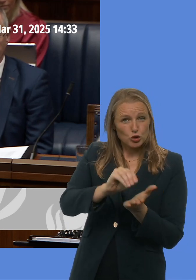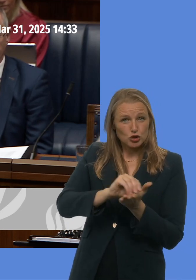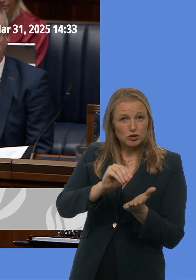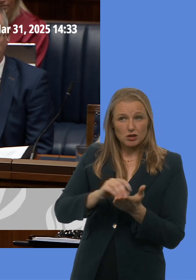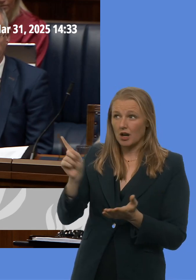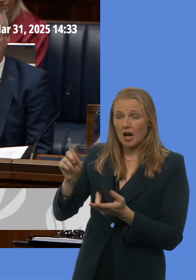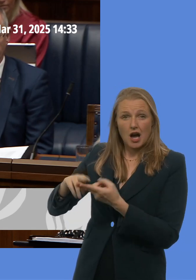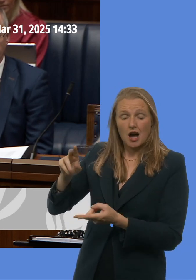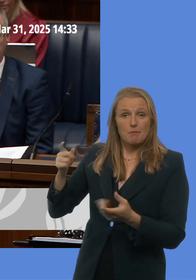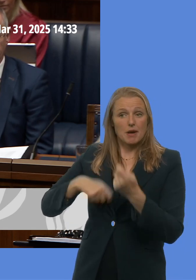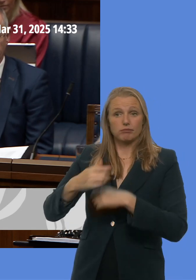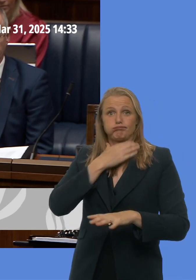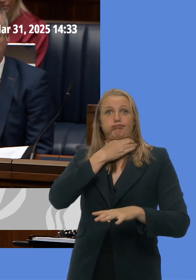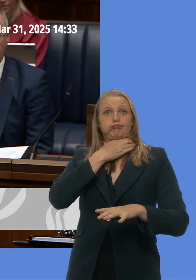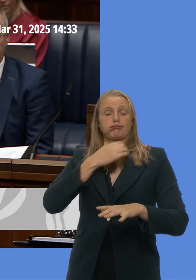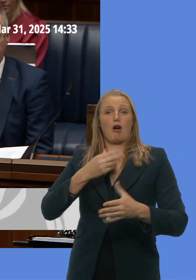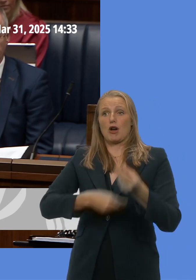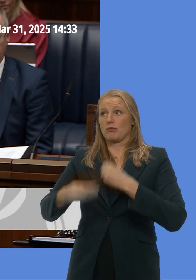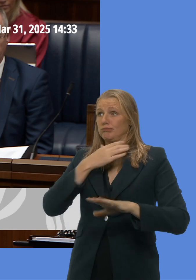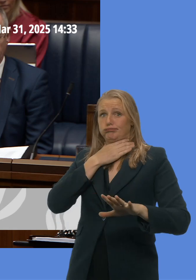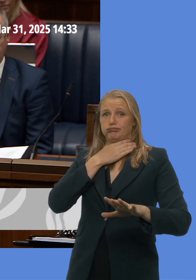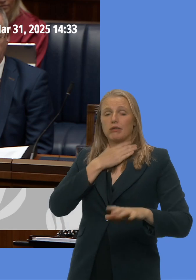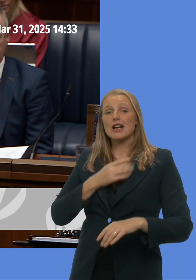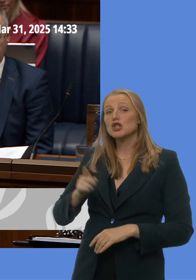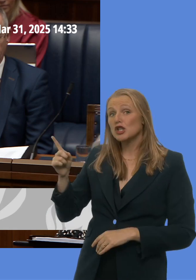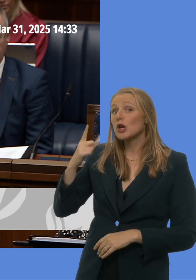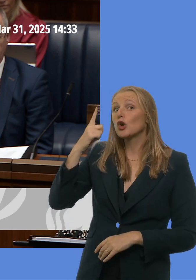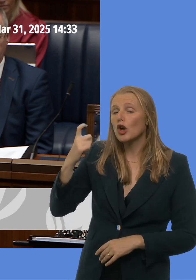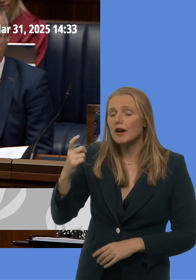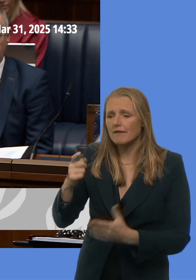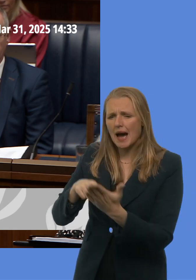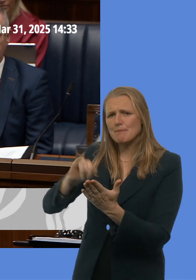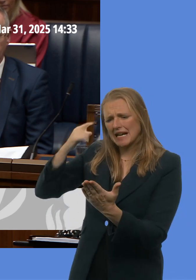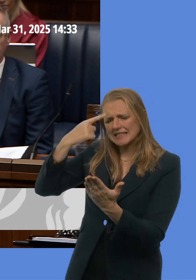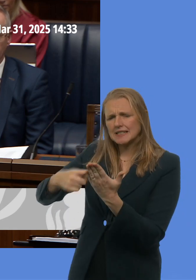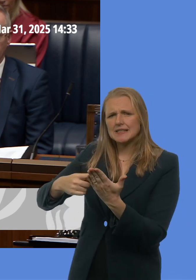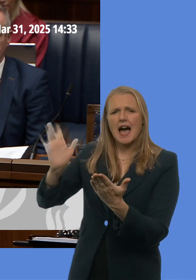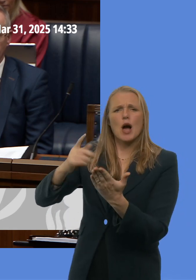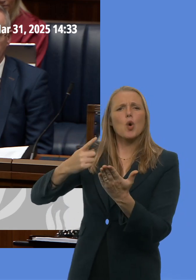course and to reverse out of those bad decisions that she made that stifled that growth.